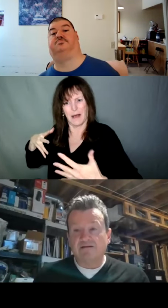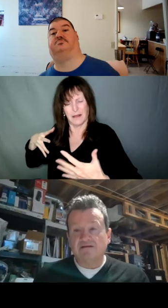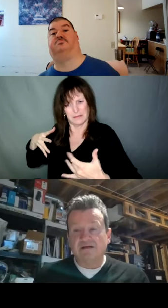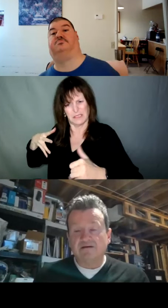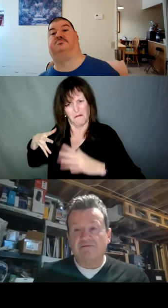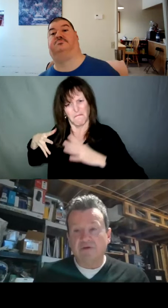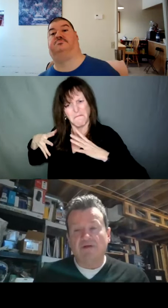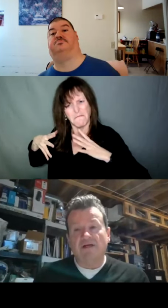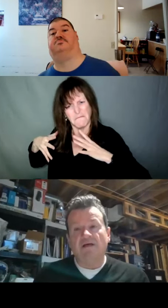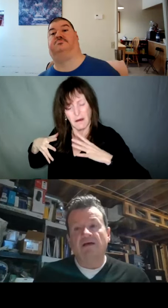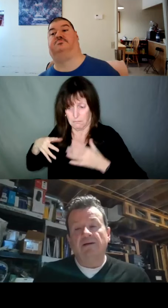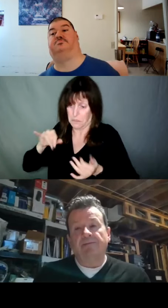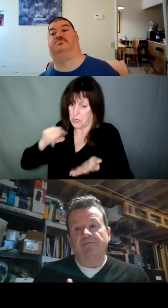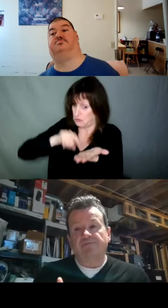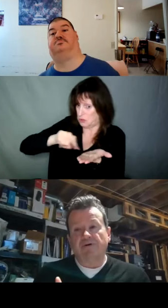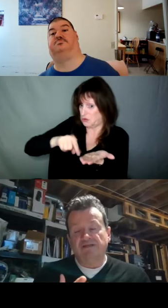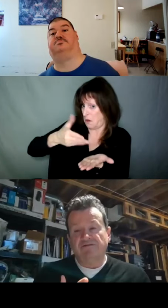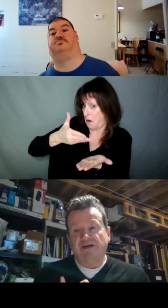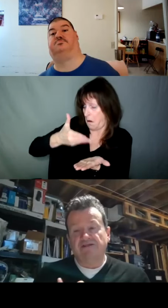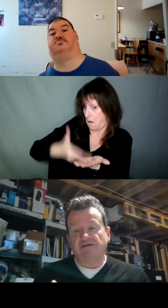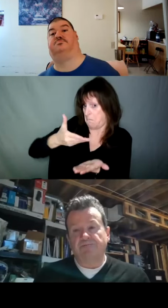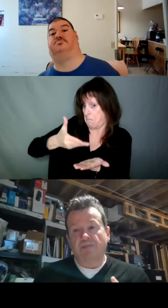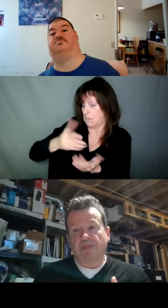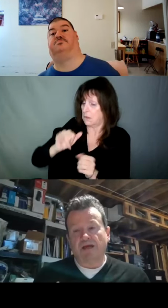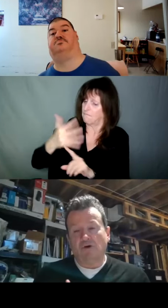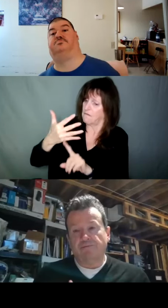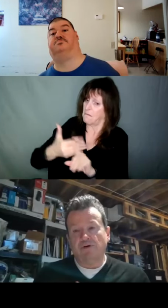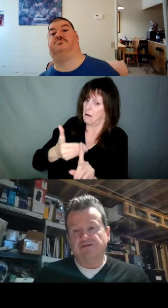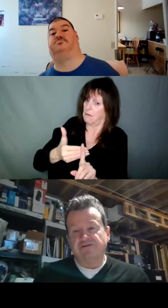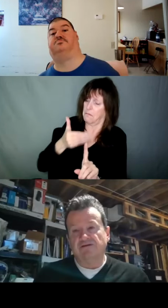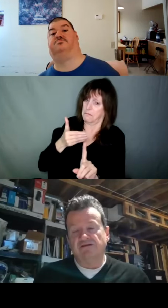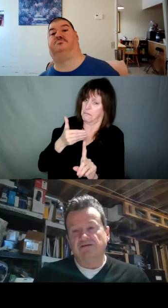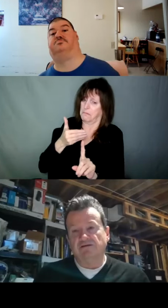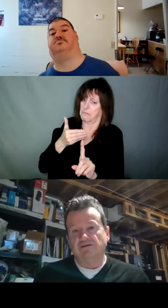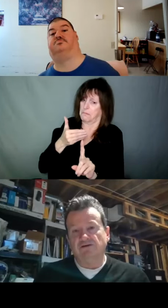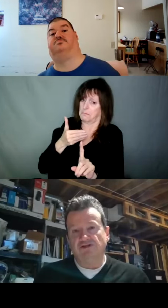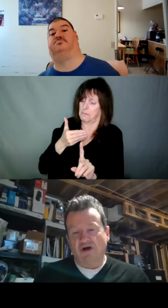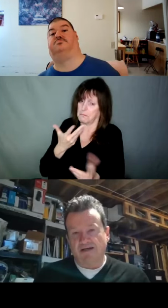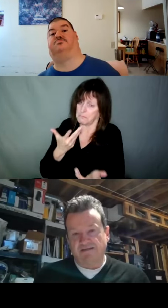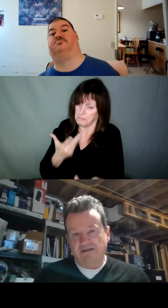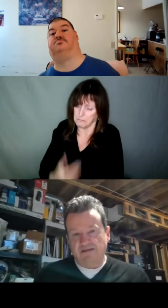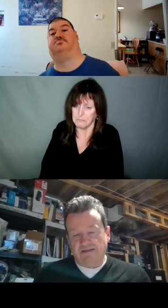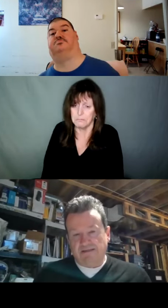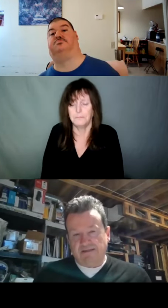timeframe